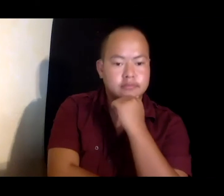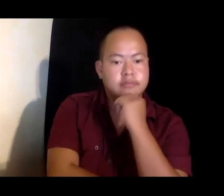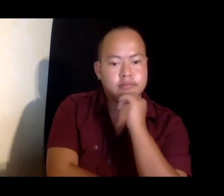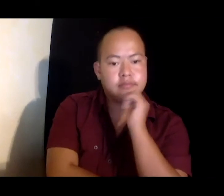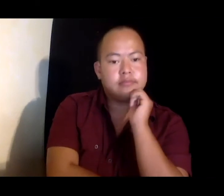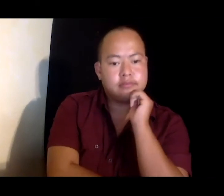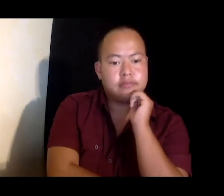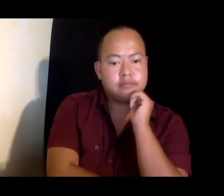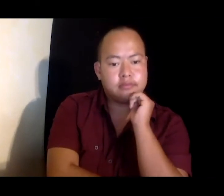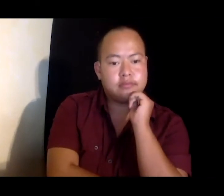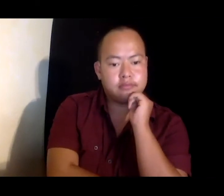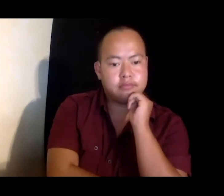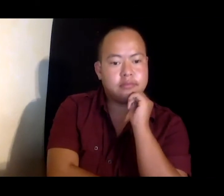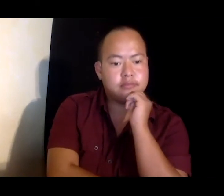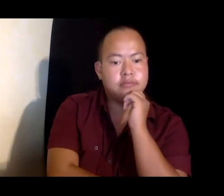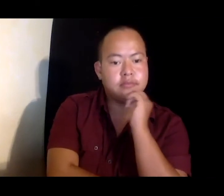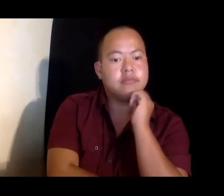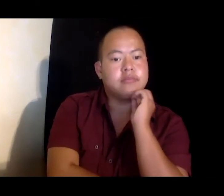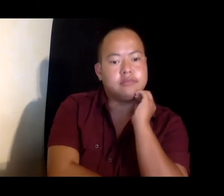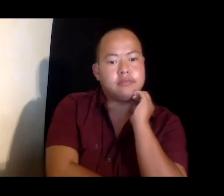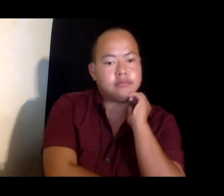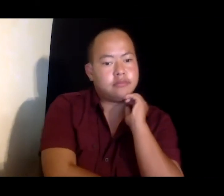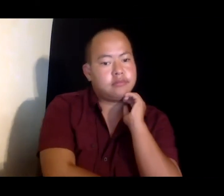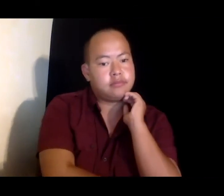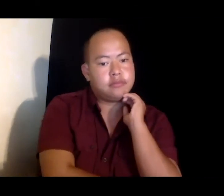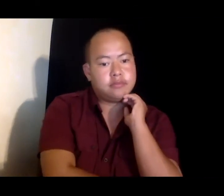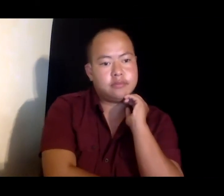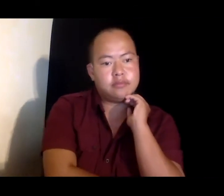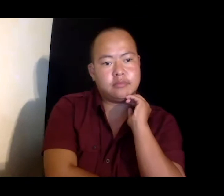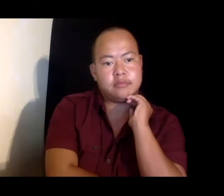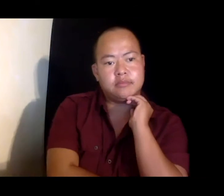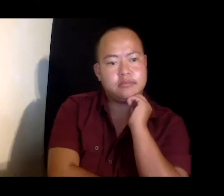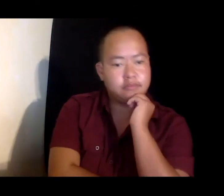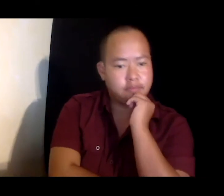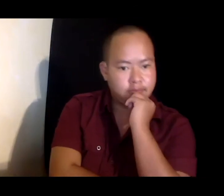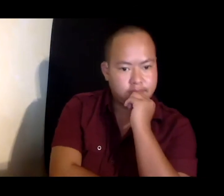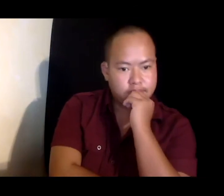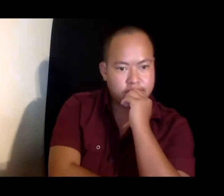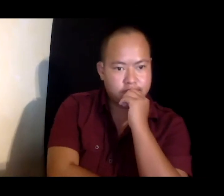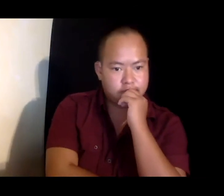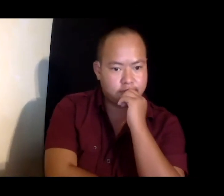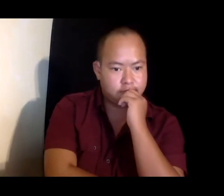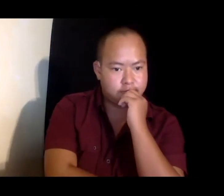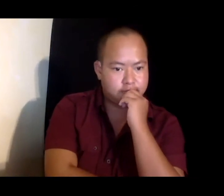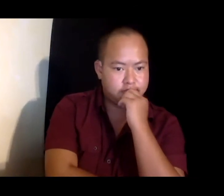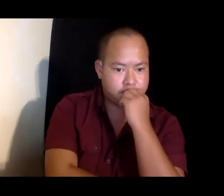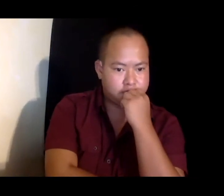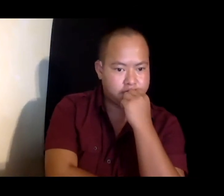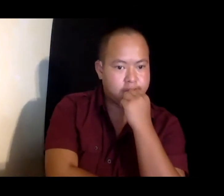while he's working or an employer, a boss suspects that he smells alcohol,